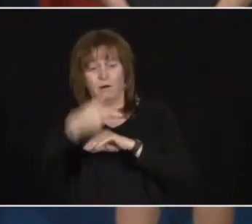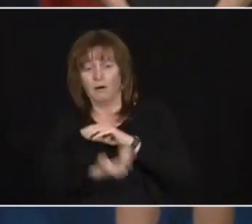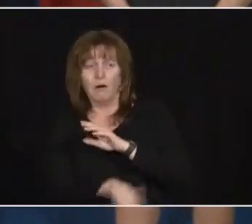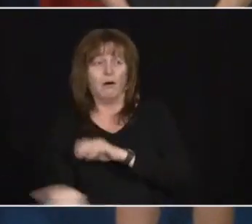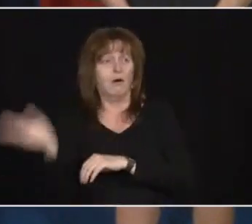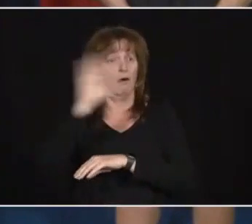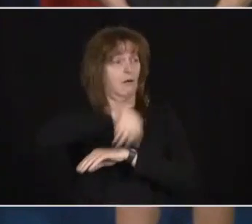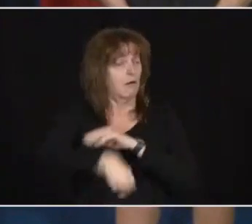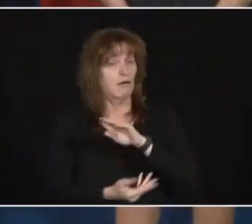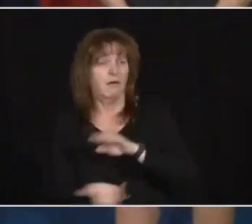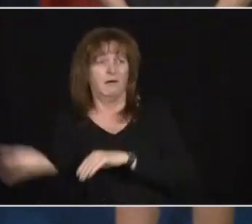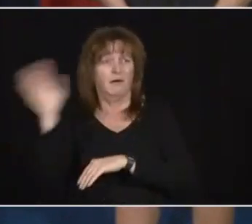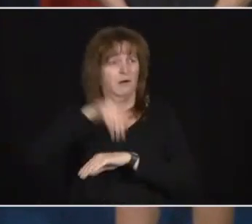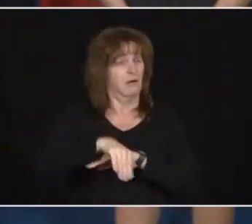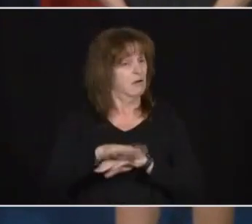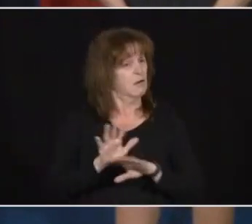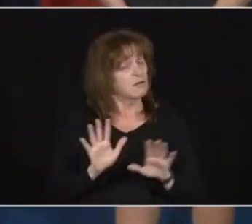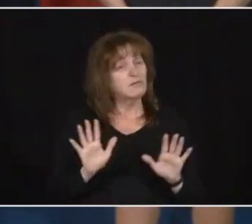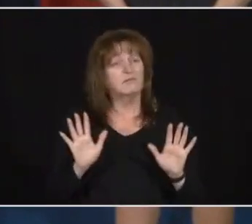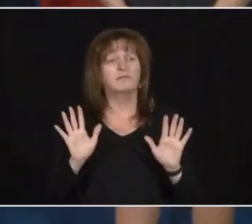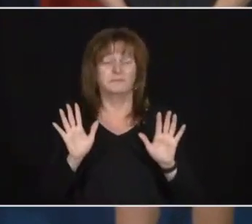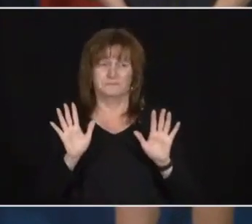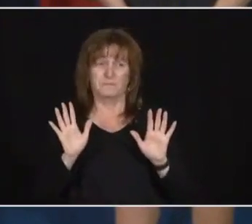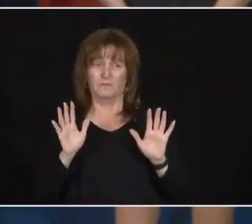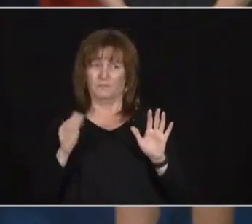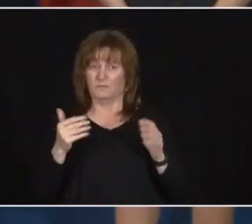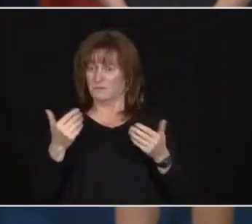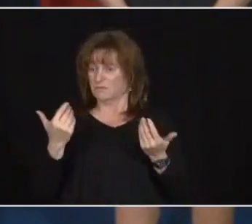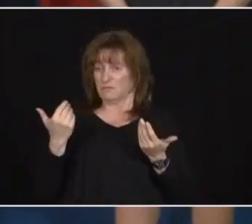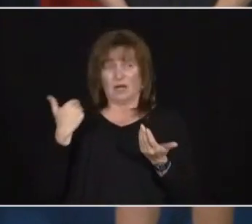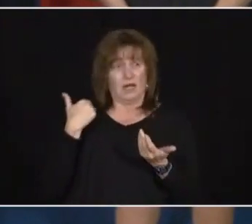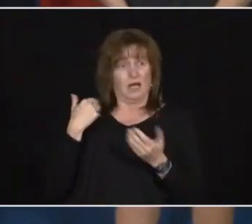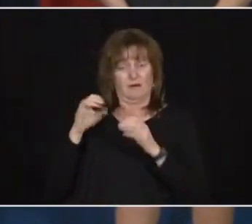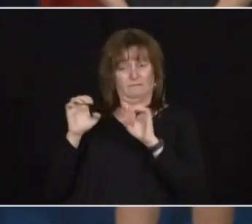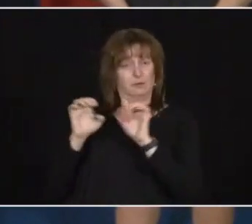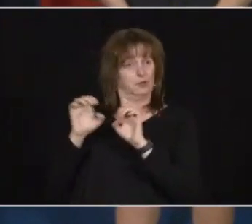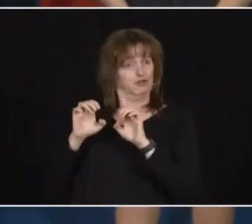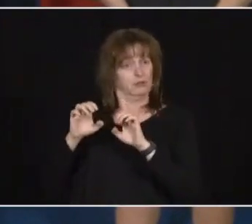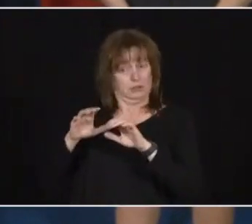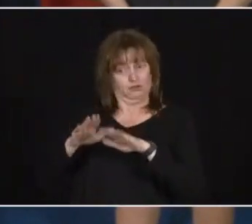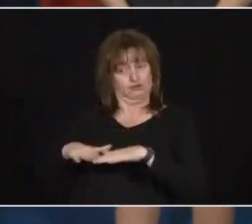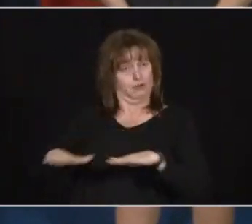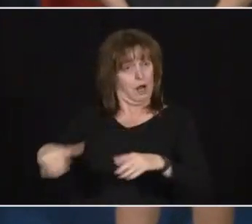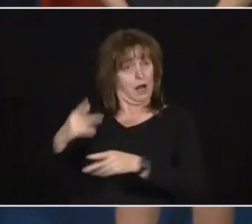We've unveiled a program as many provinces have to provide emergency child care to those workers.